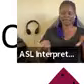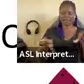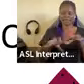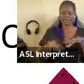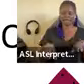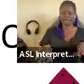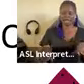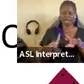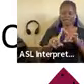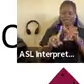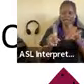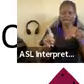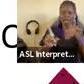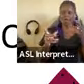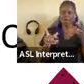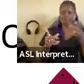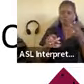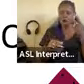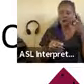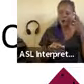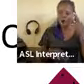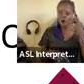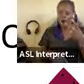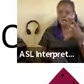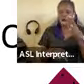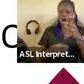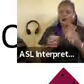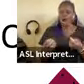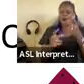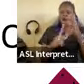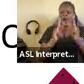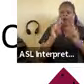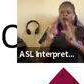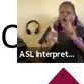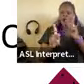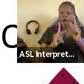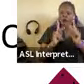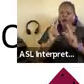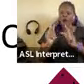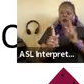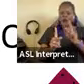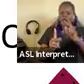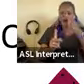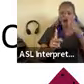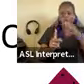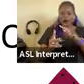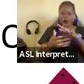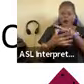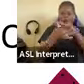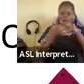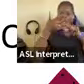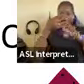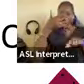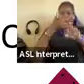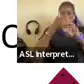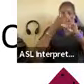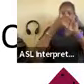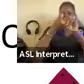with low levels of resilience are most prone to adopting those misty behaviors. Those are the same communities that are vulnerable to disaster.